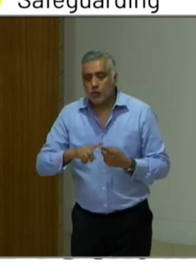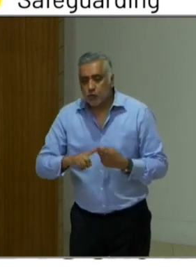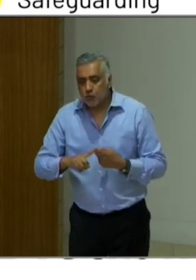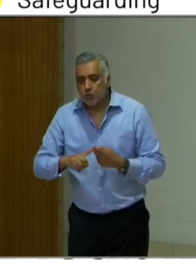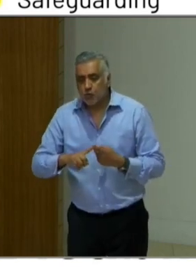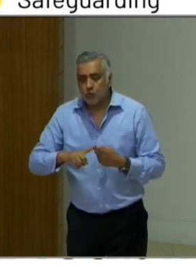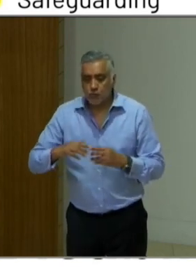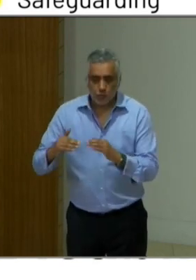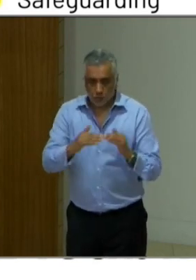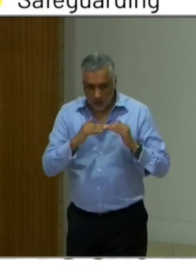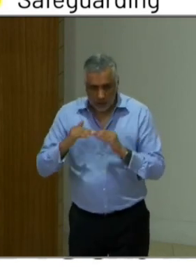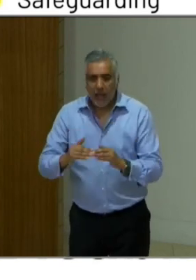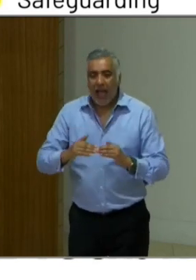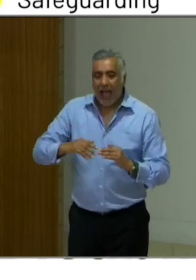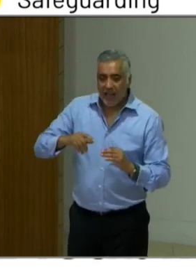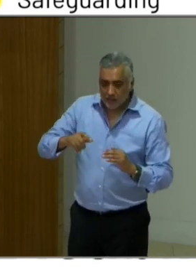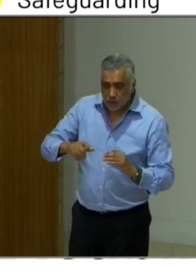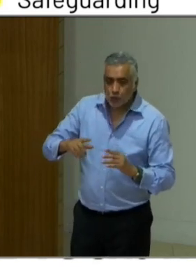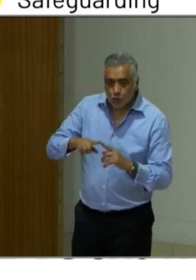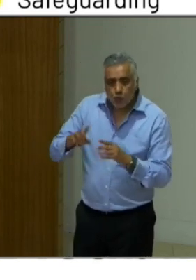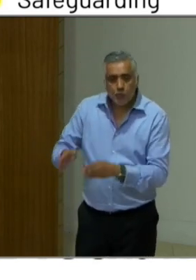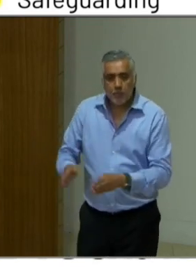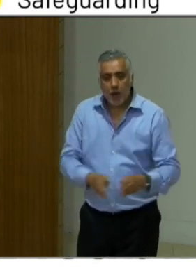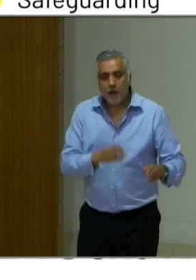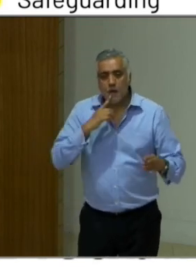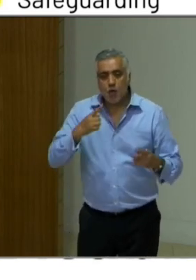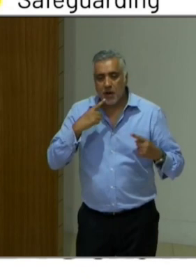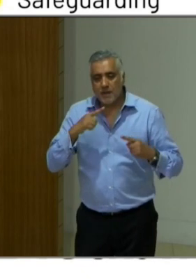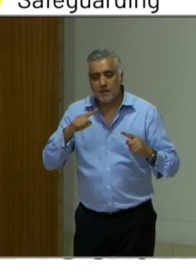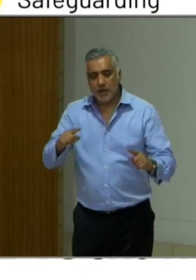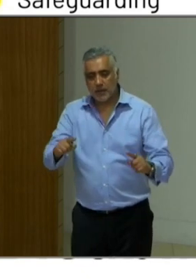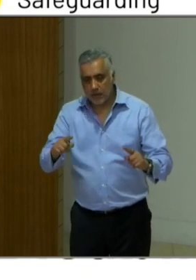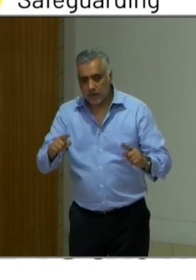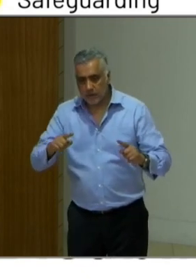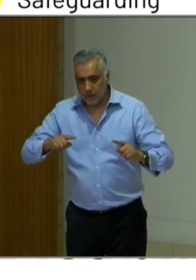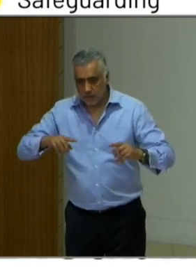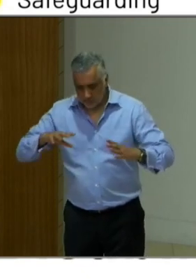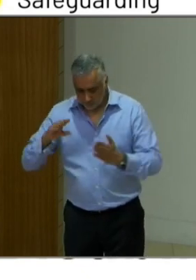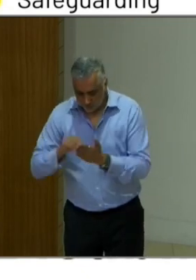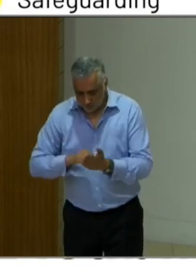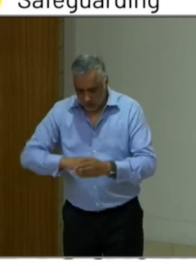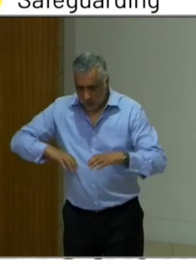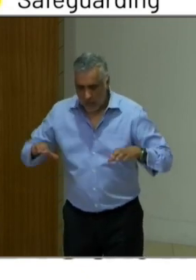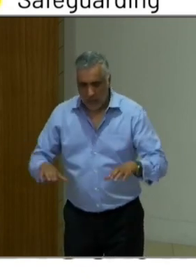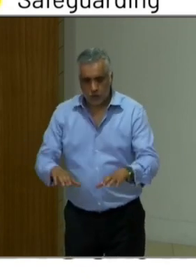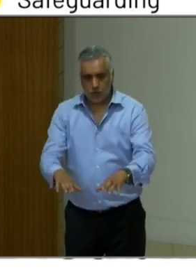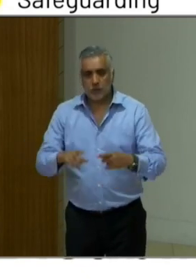necessary thoughtfulness as a preparation for effective joint action. While we have to admit that